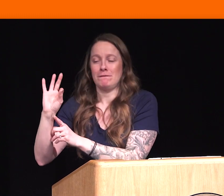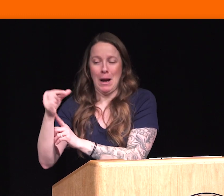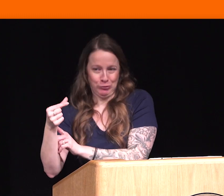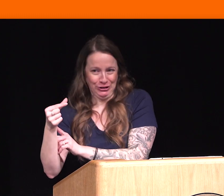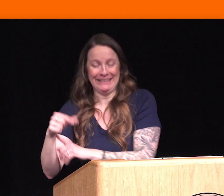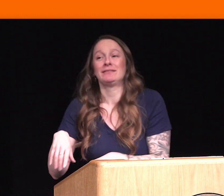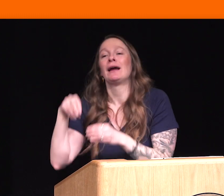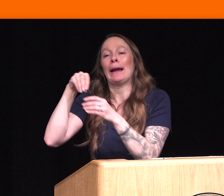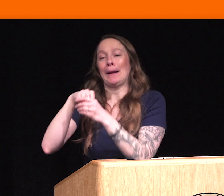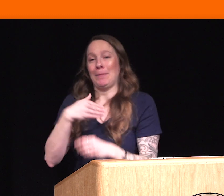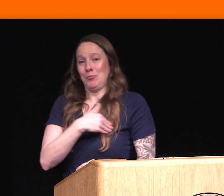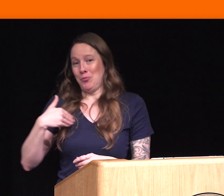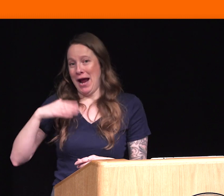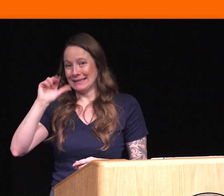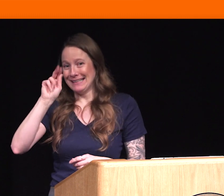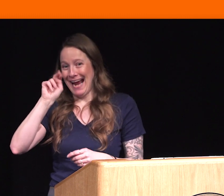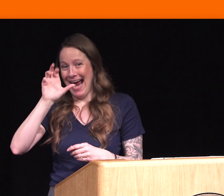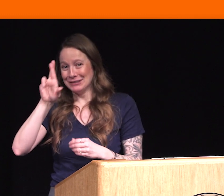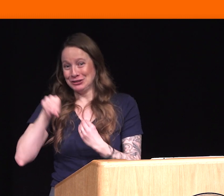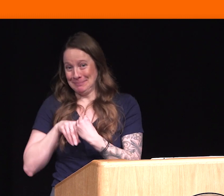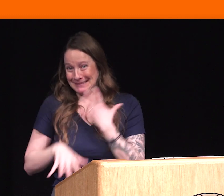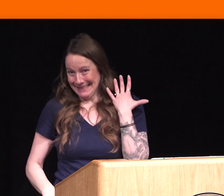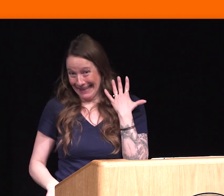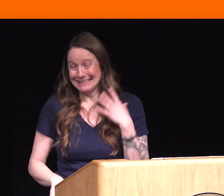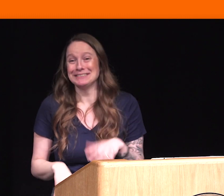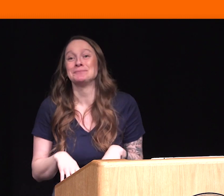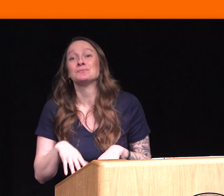on the role of fibrinogen in breast cancer metastasis.